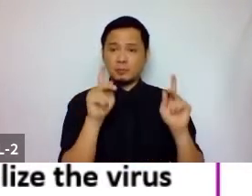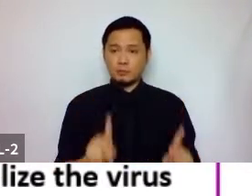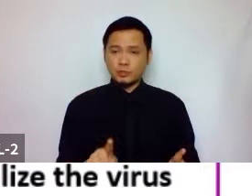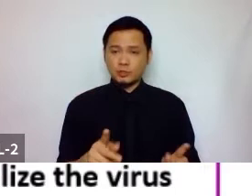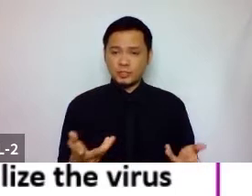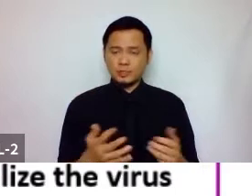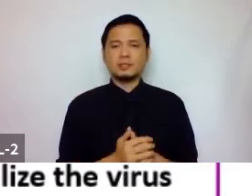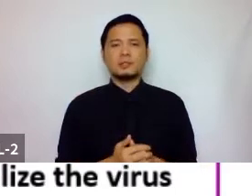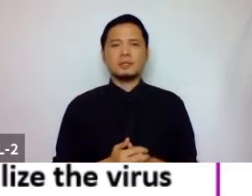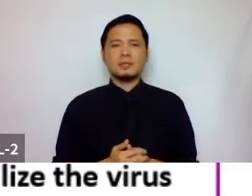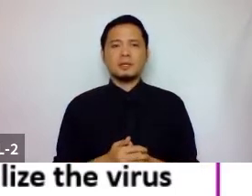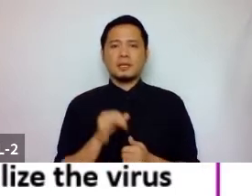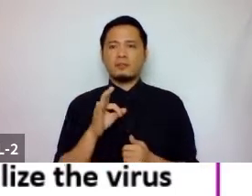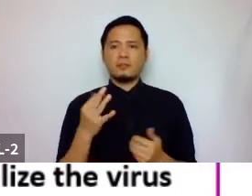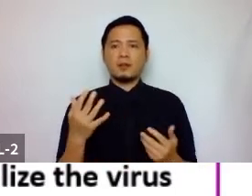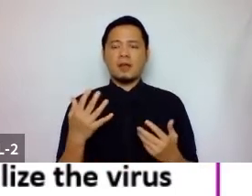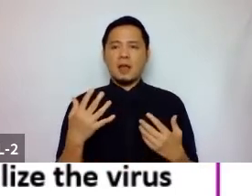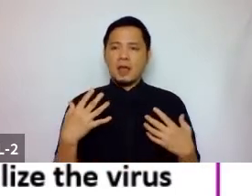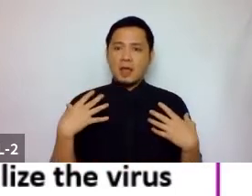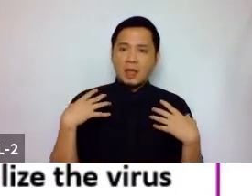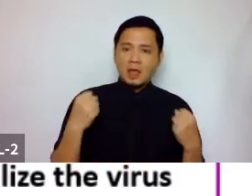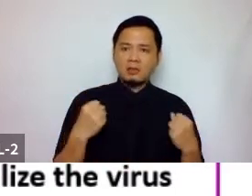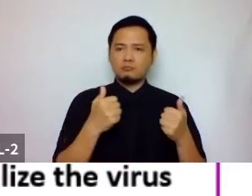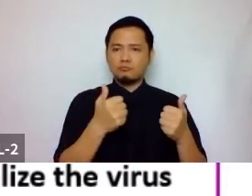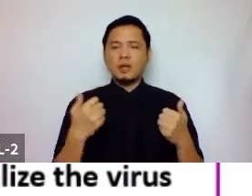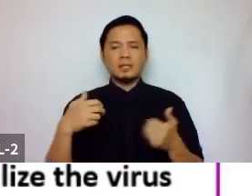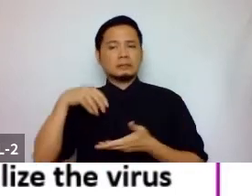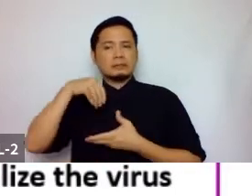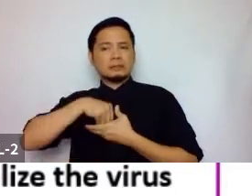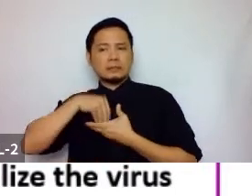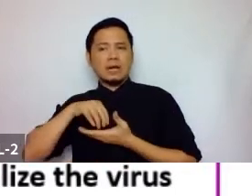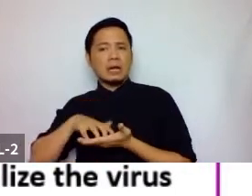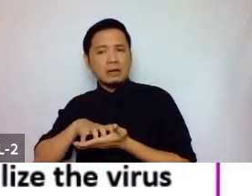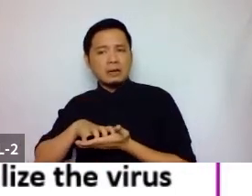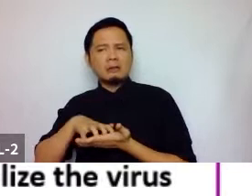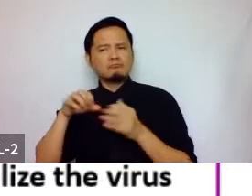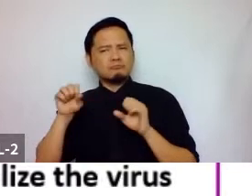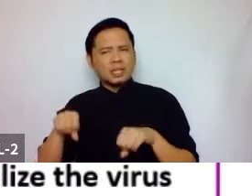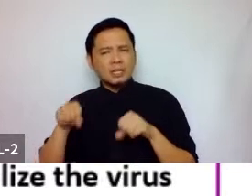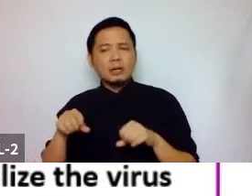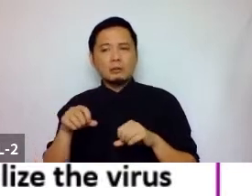You can have comorbidities or have maintenance medicines but you are medically stable.